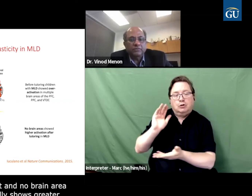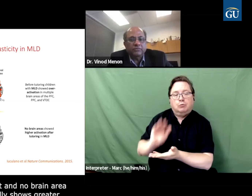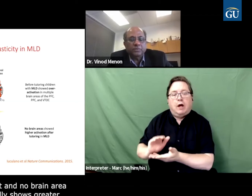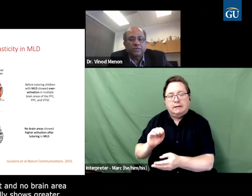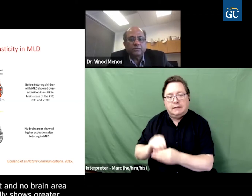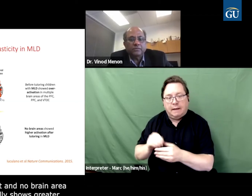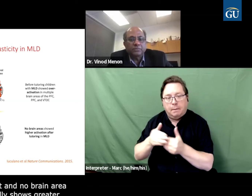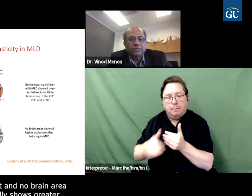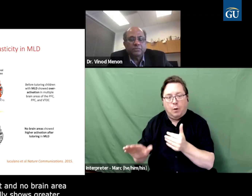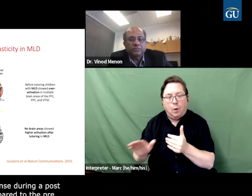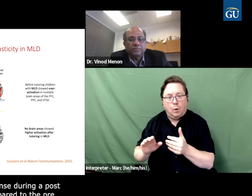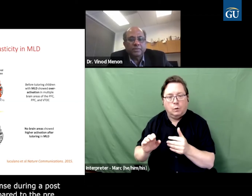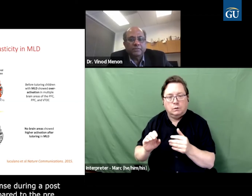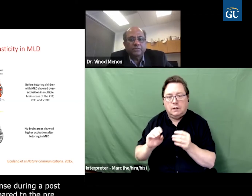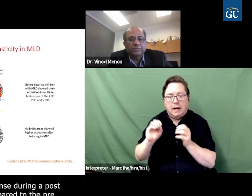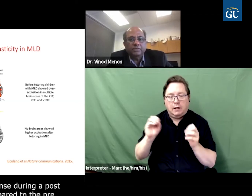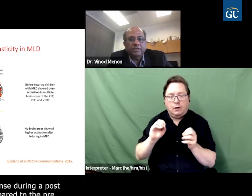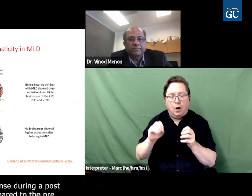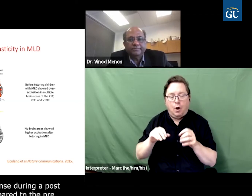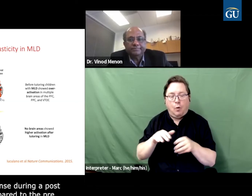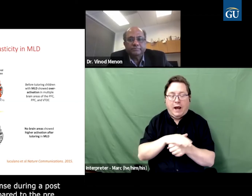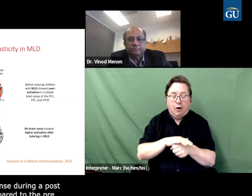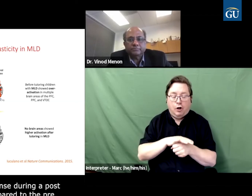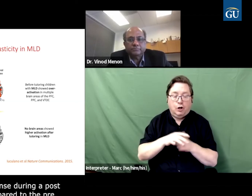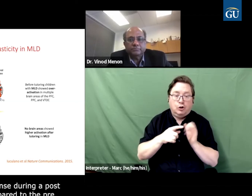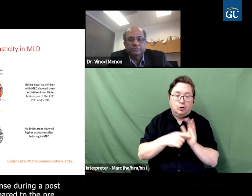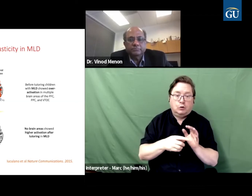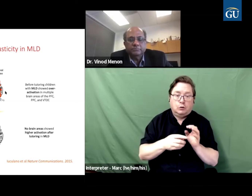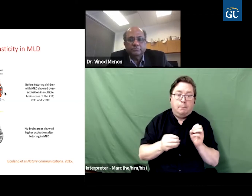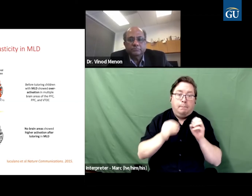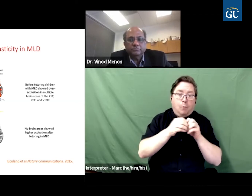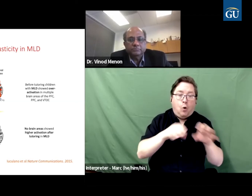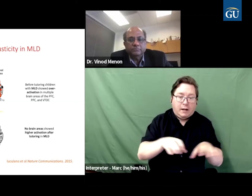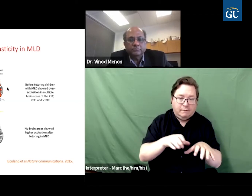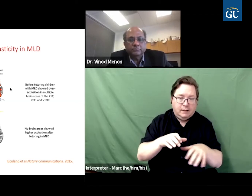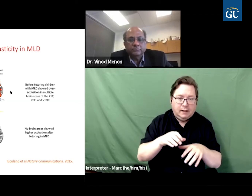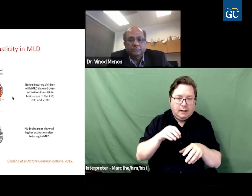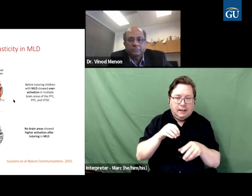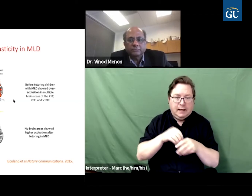actually shows greater response during a post compared to the pre